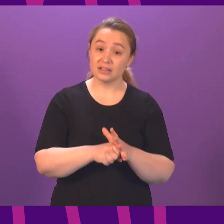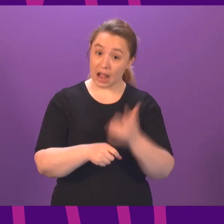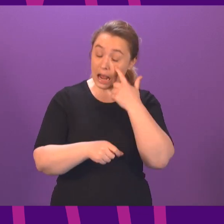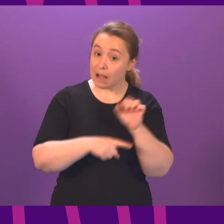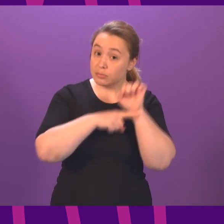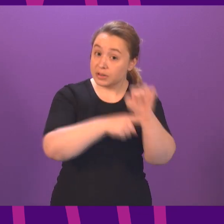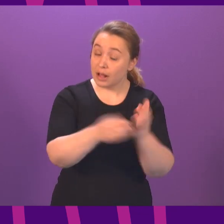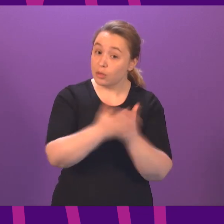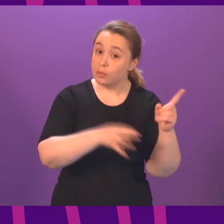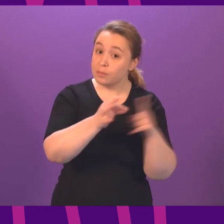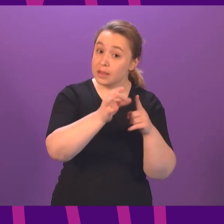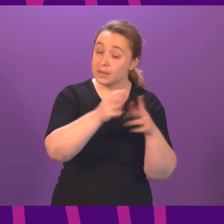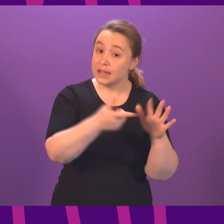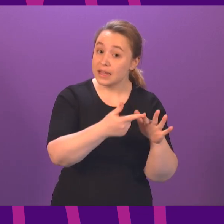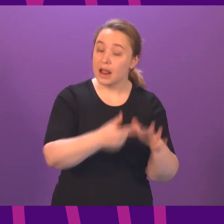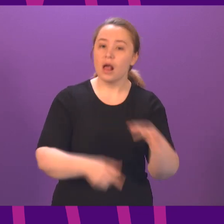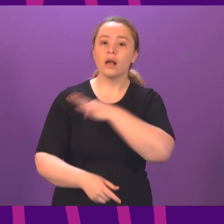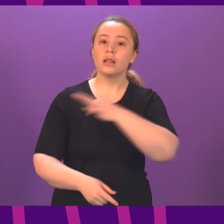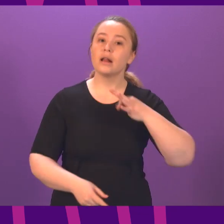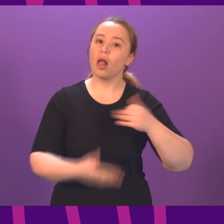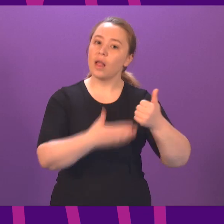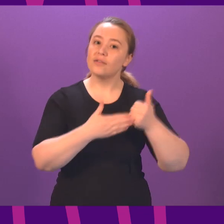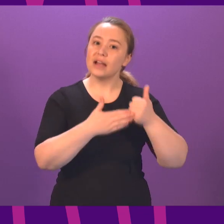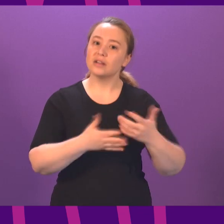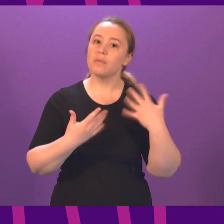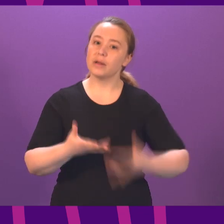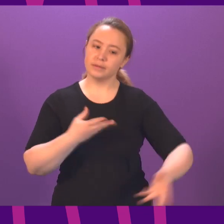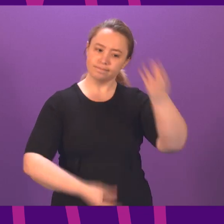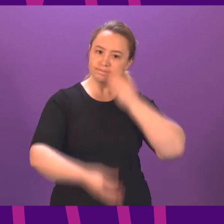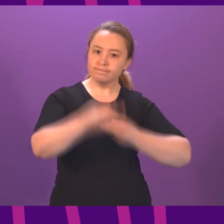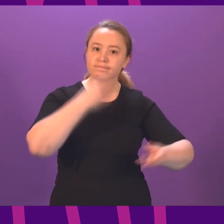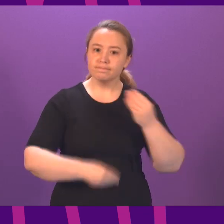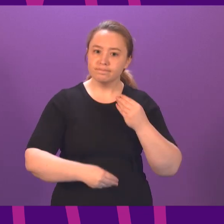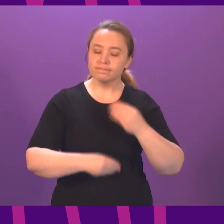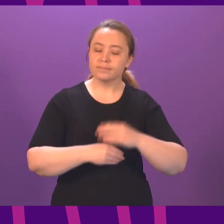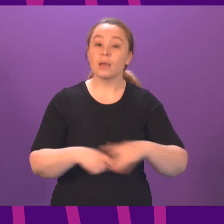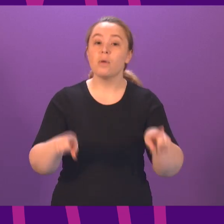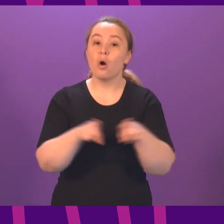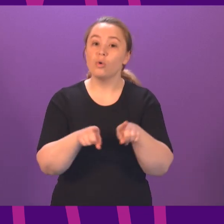concerns, so that we can respond as necessary. As I have already said, we took additional